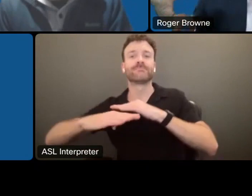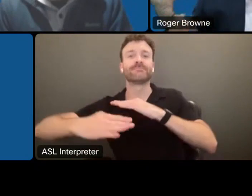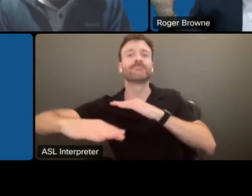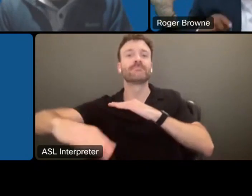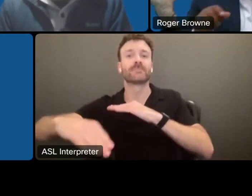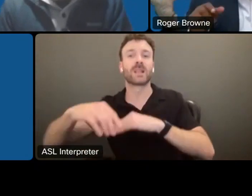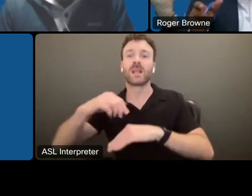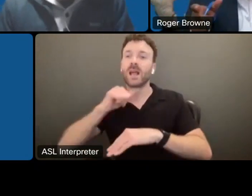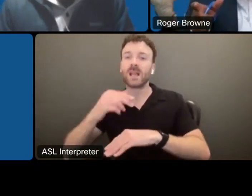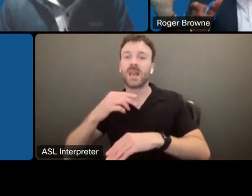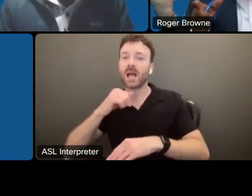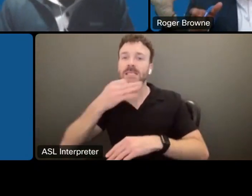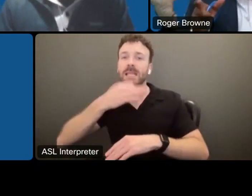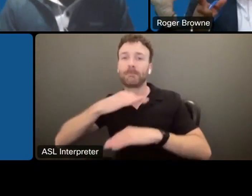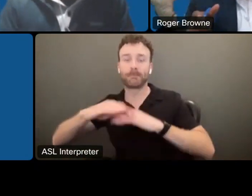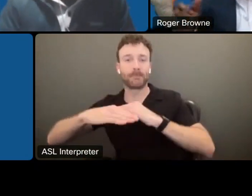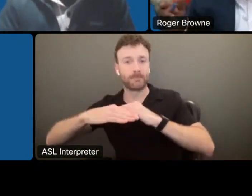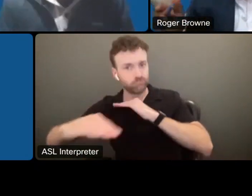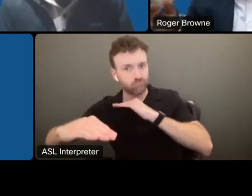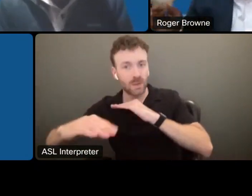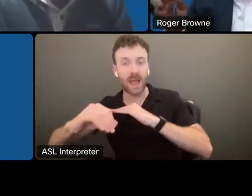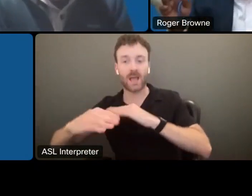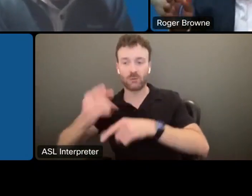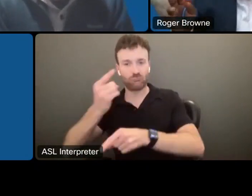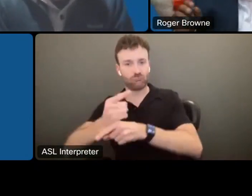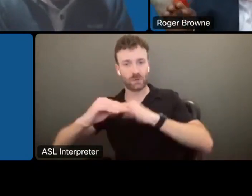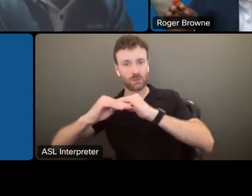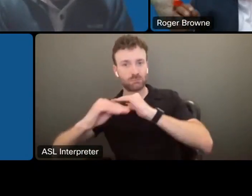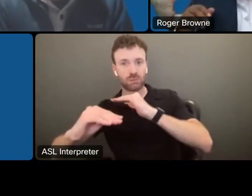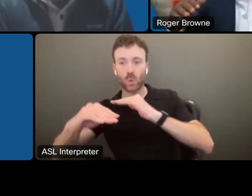mentioned, they're basically installed properly so that you don't have a lip or anything like